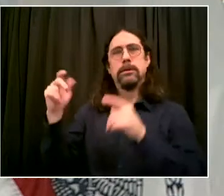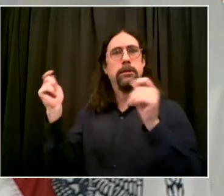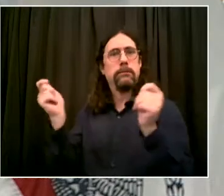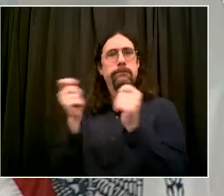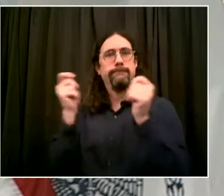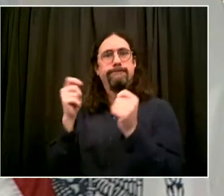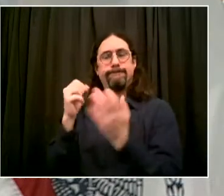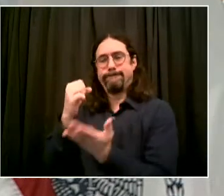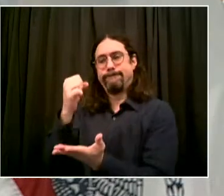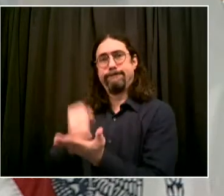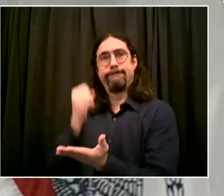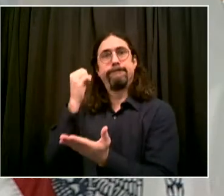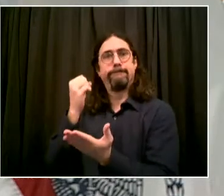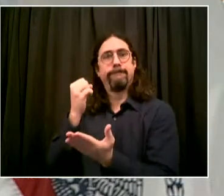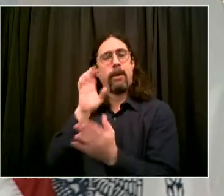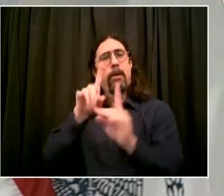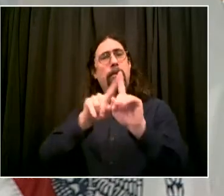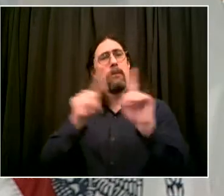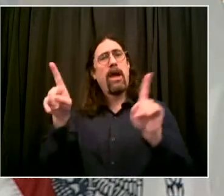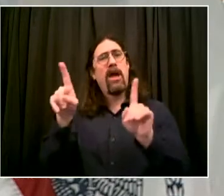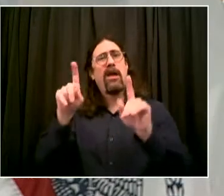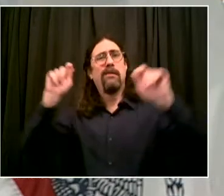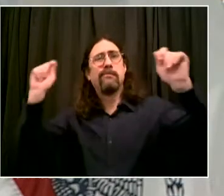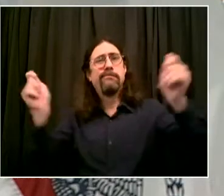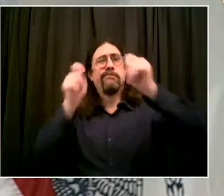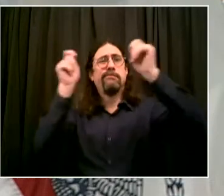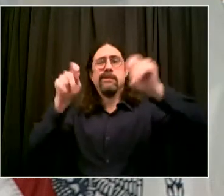PARTY IN THE SUSUMMER.R. THAT IS MY OMCMON SENSE